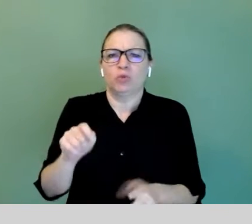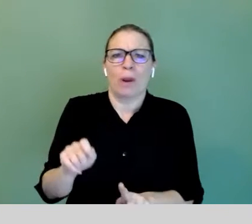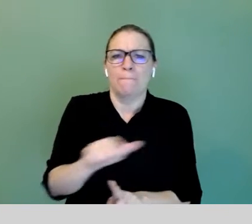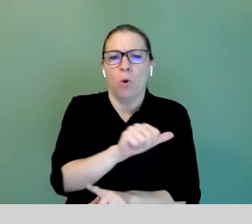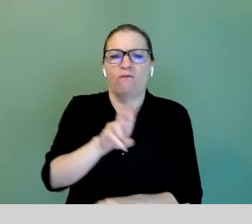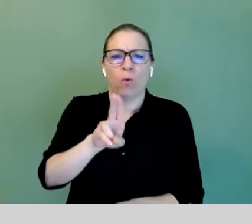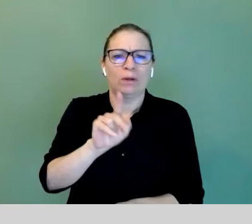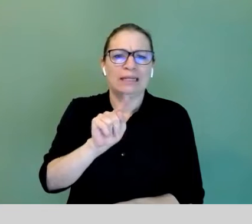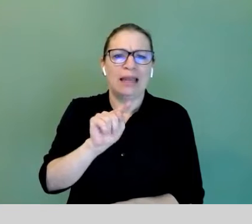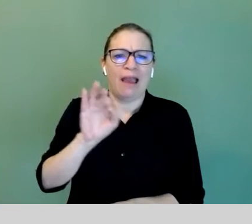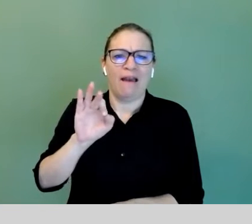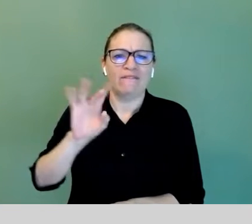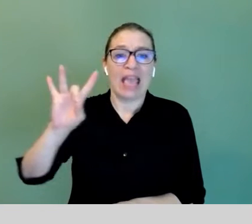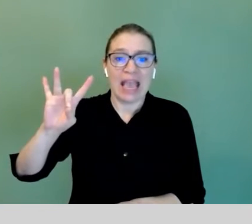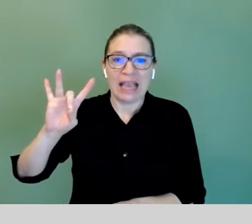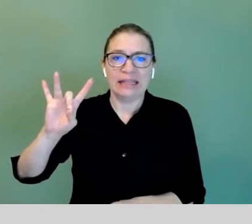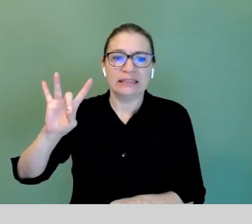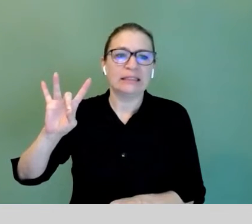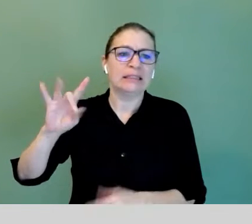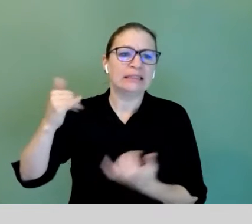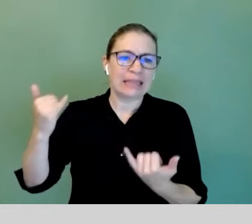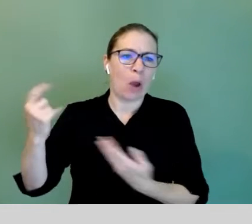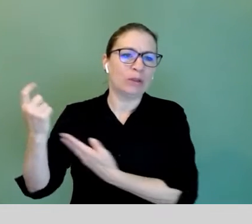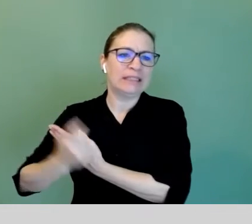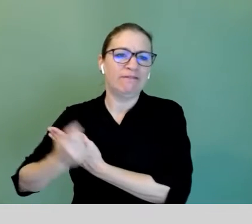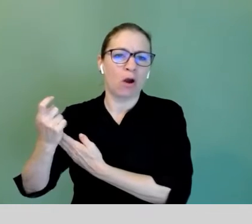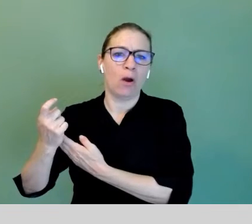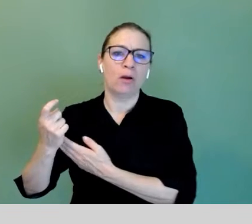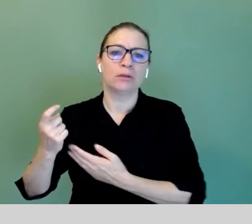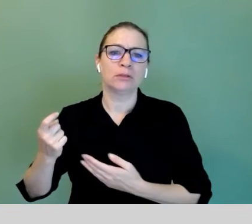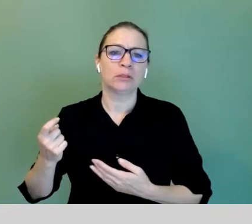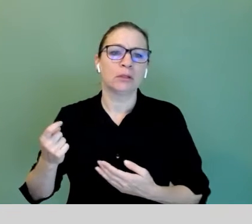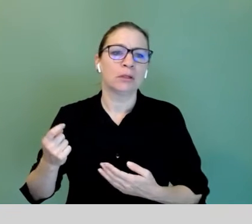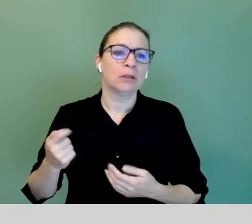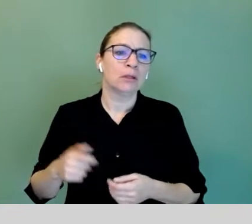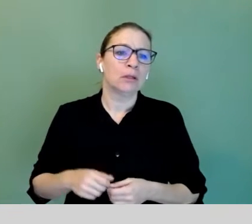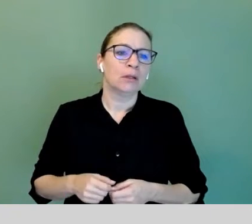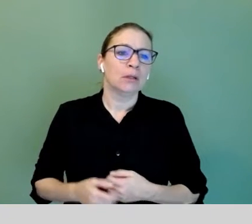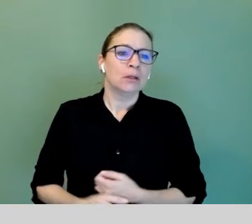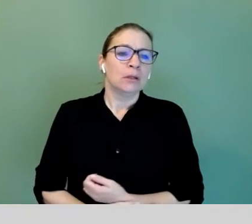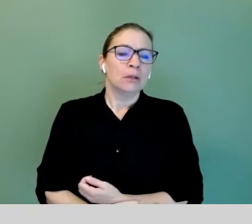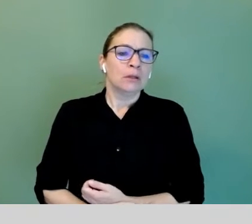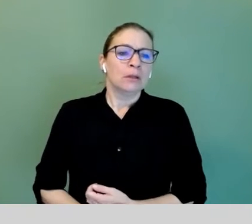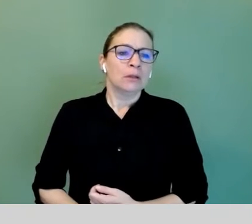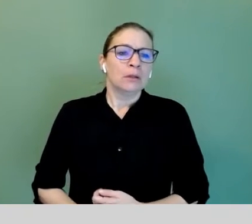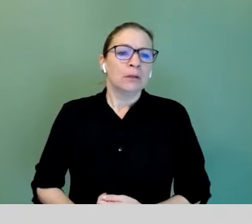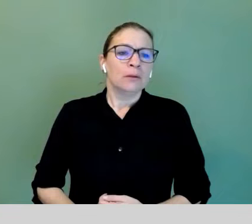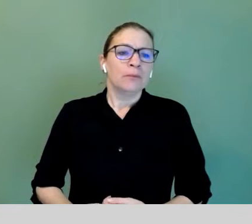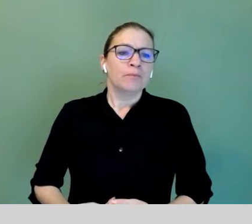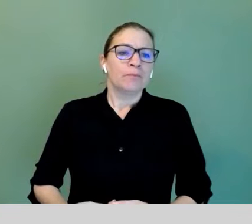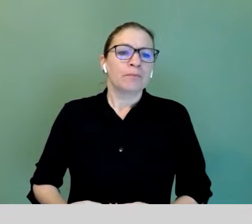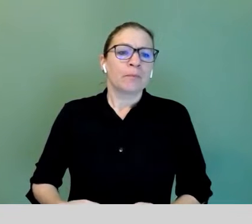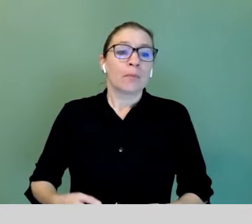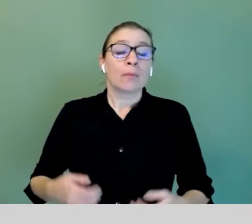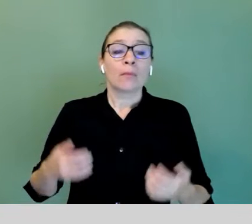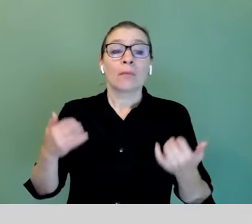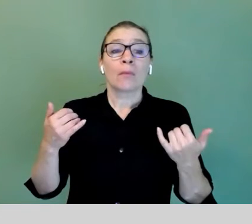you can just remove it because UTF-8 is default in the source code of Python 3.